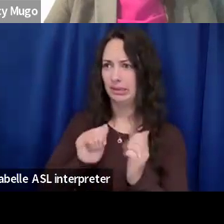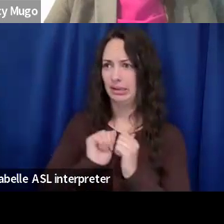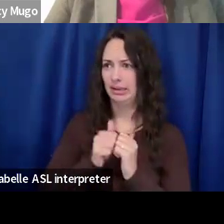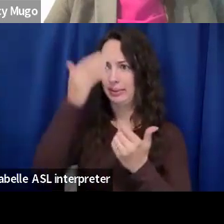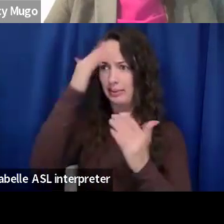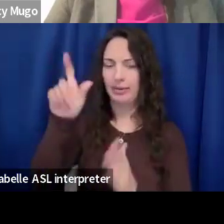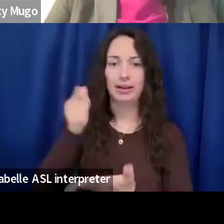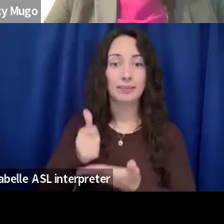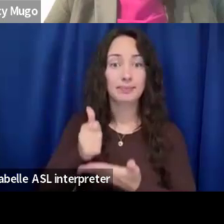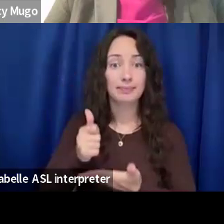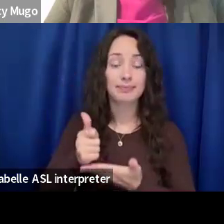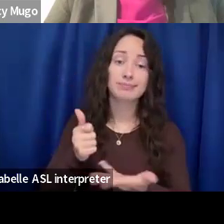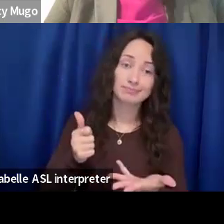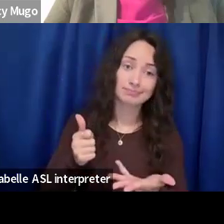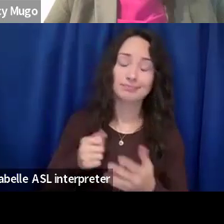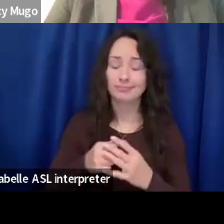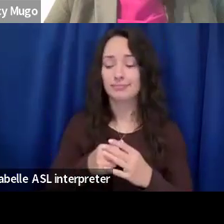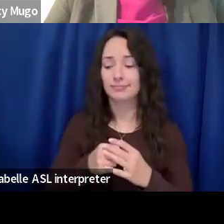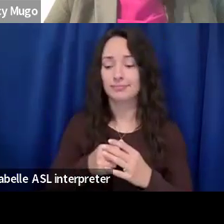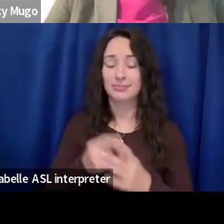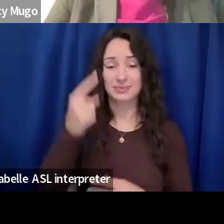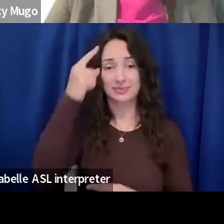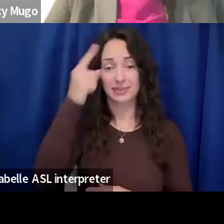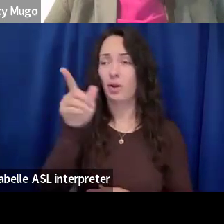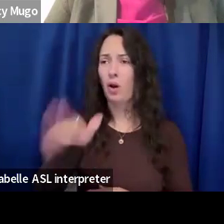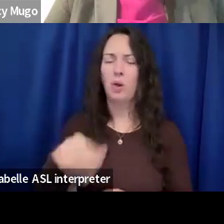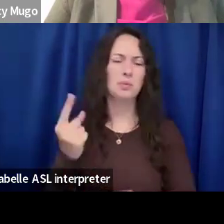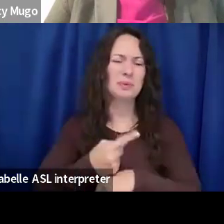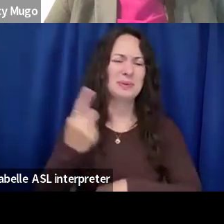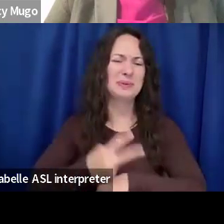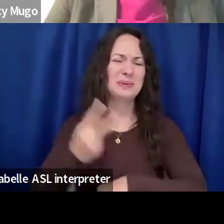And you think it is a one day or two day process but for some students